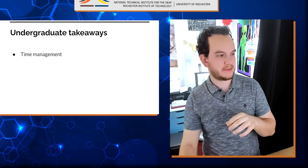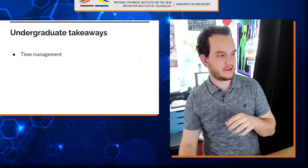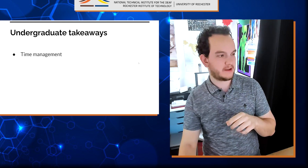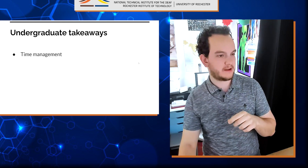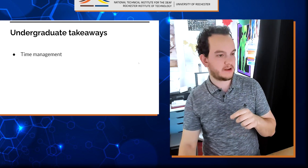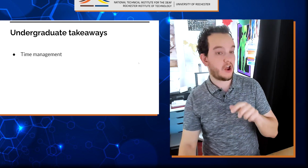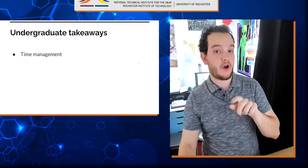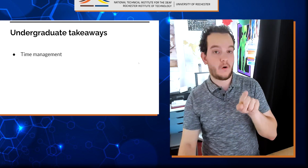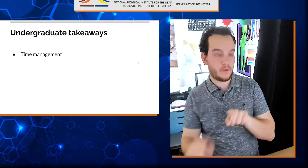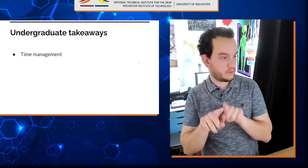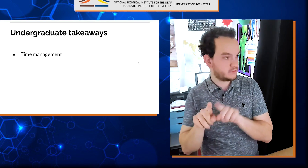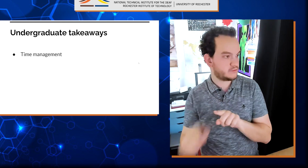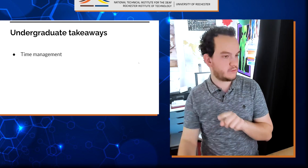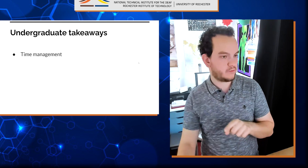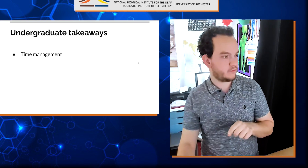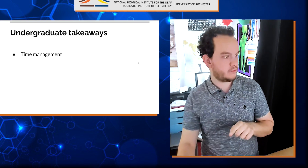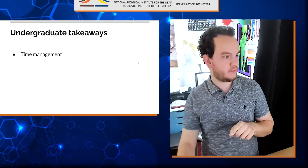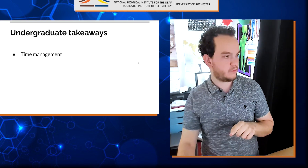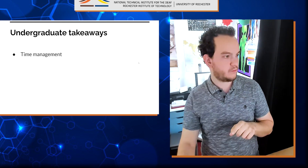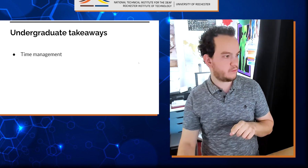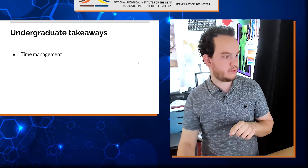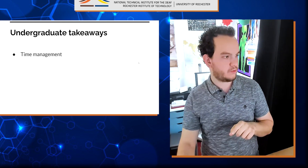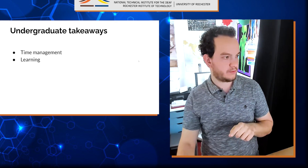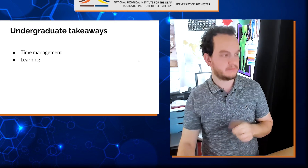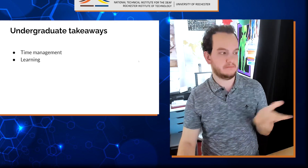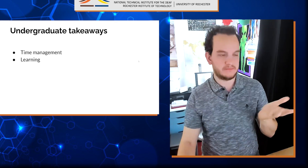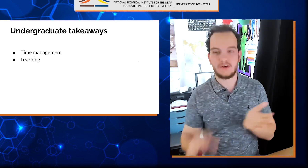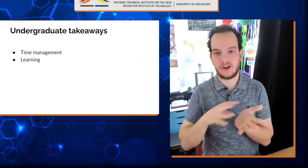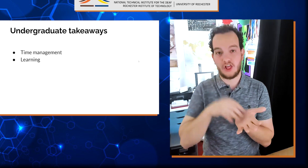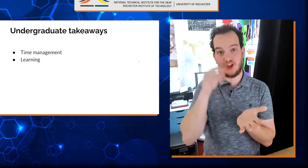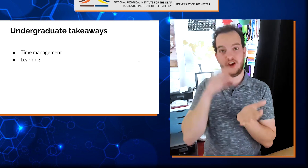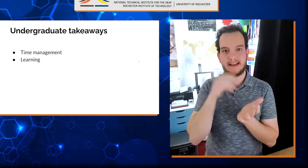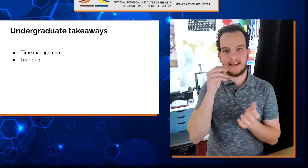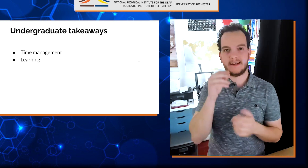with undergraduate life and what that looks like.